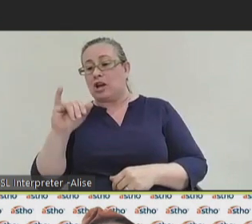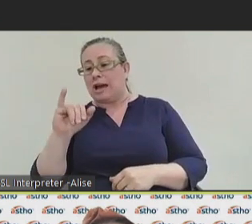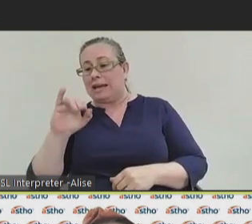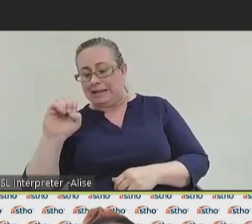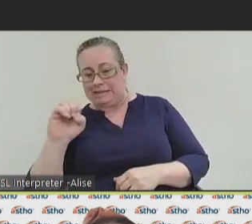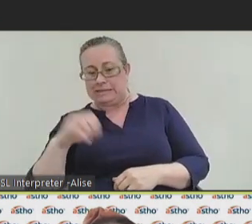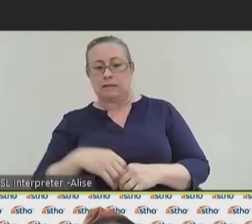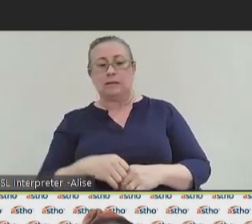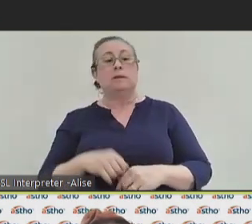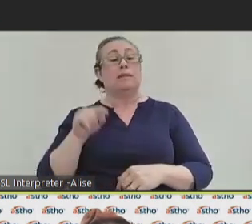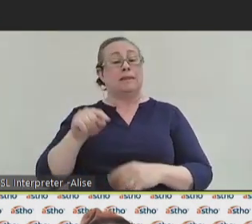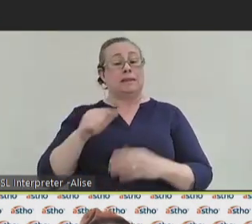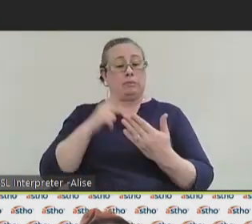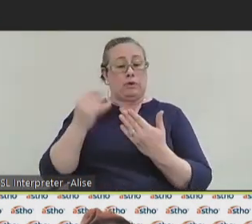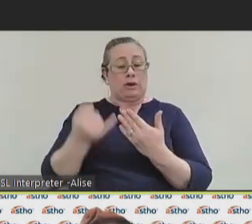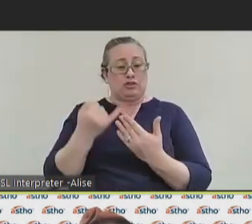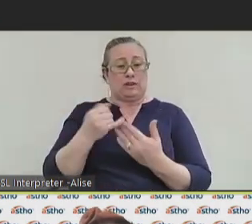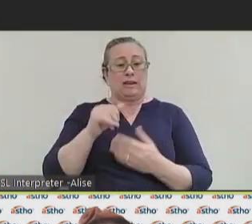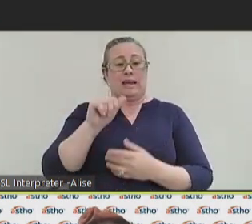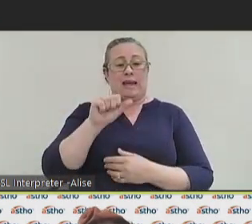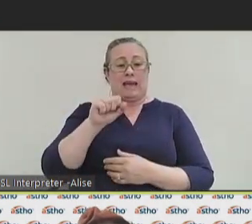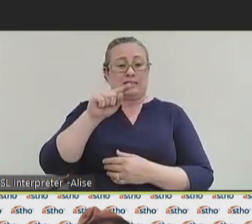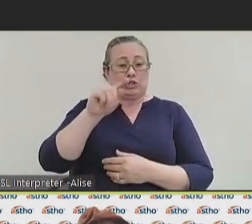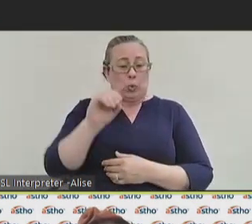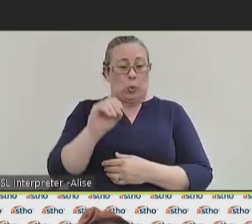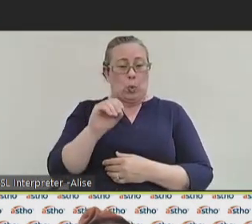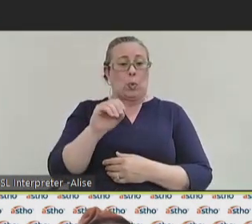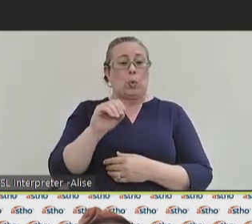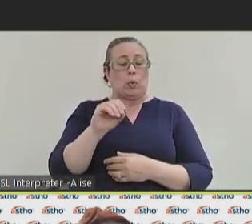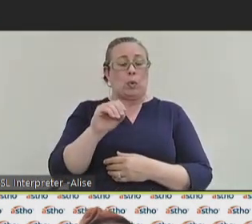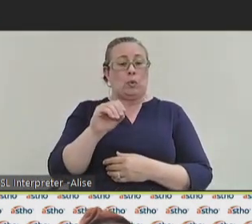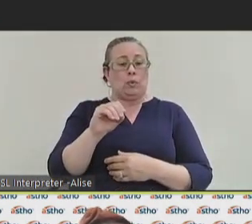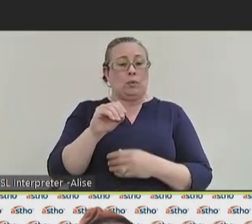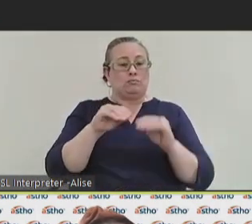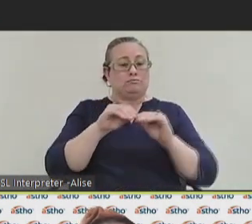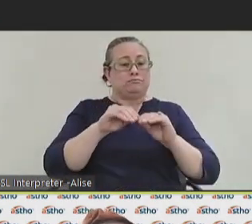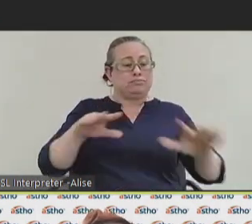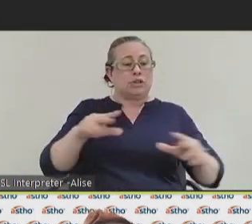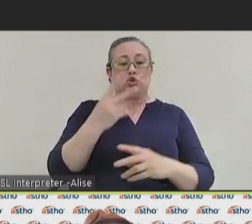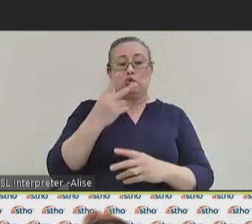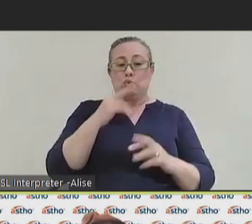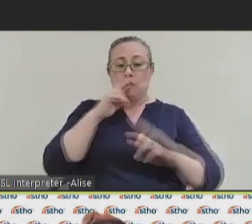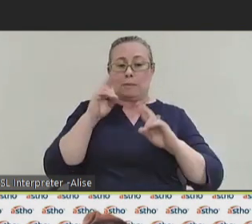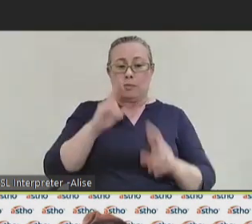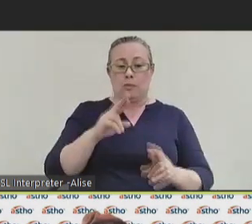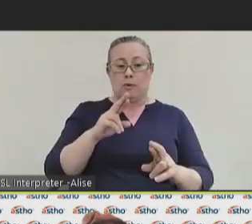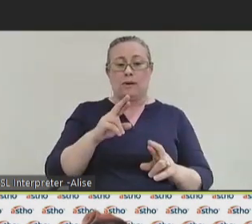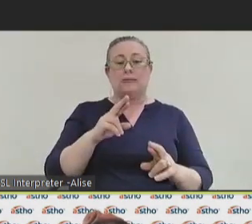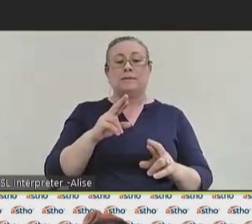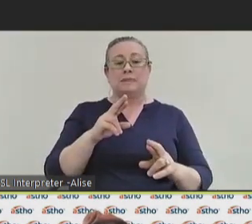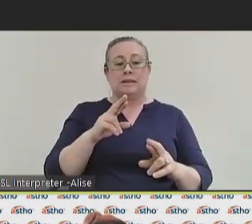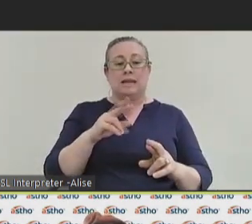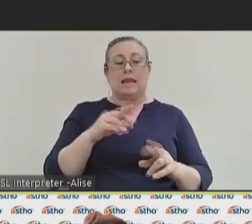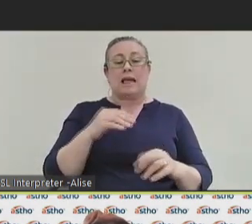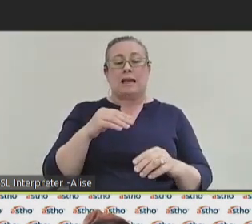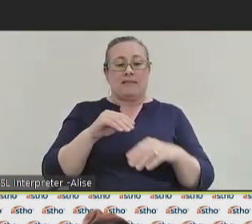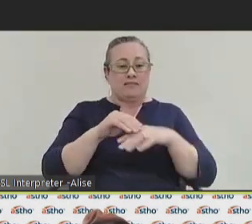of this project, ASTHO released two reports characterizing the dynamics influencing IAS, HIE